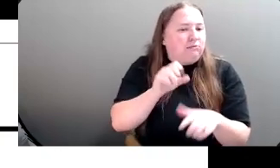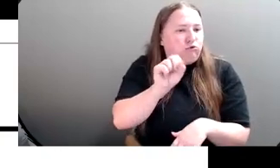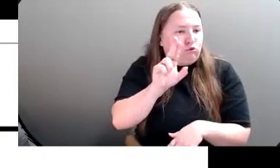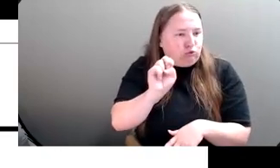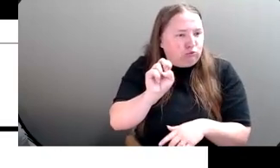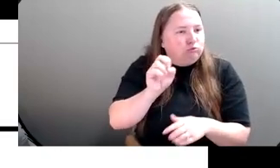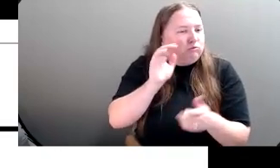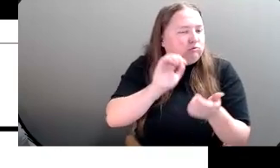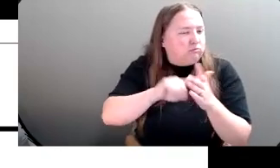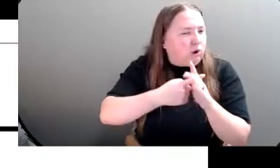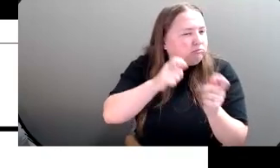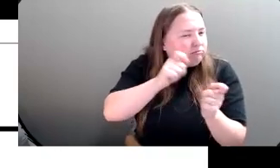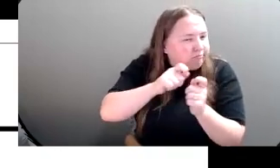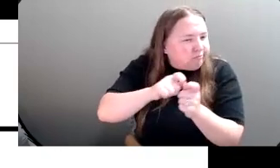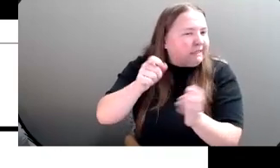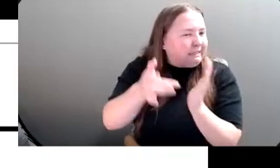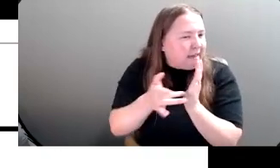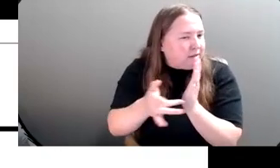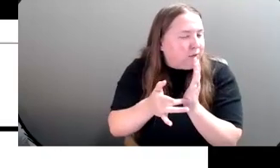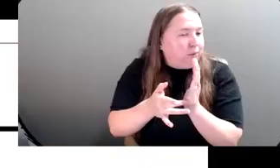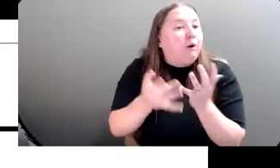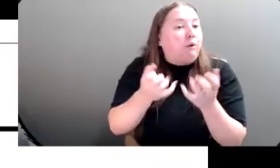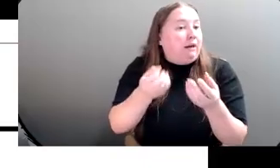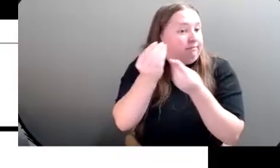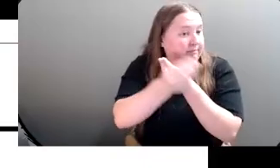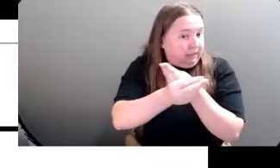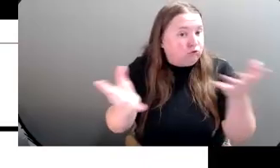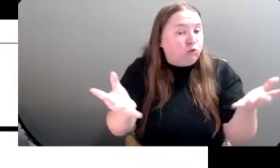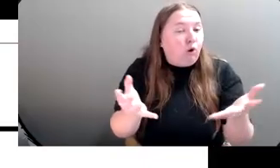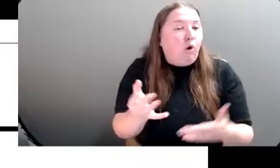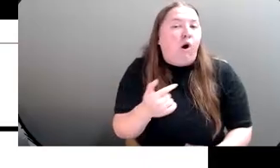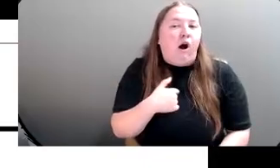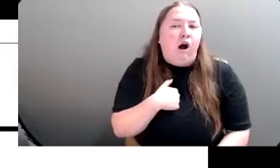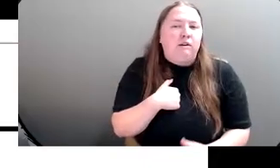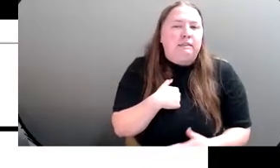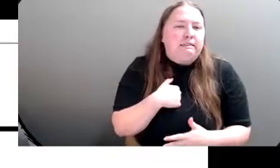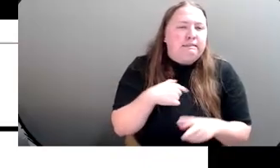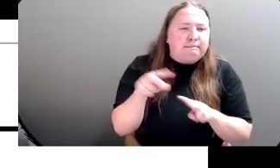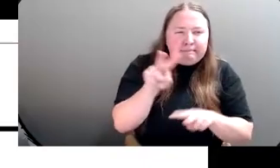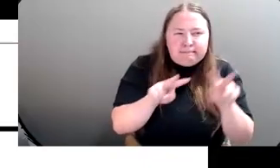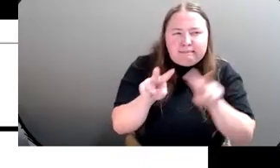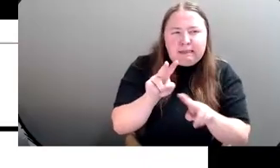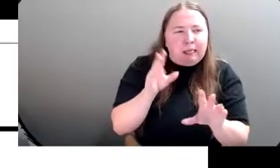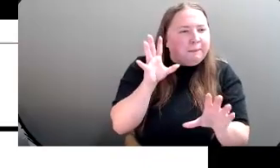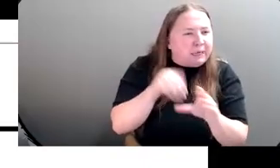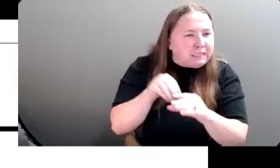We do want to, mention that, I didn't I was just kind of scanning through the participants. I didn't see any.